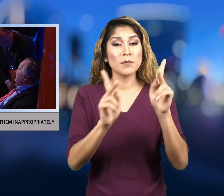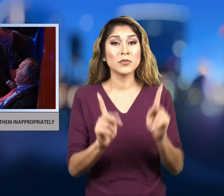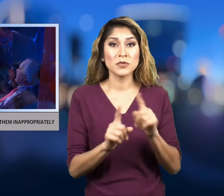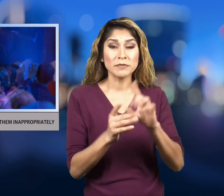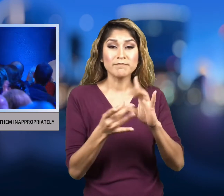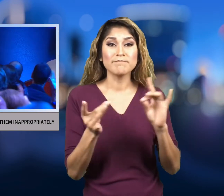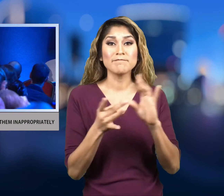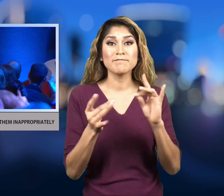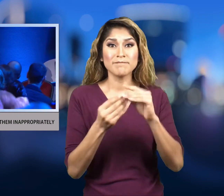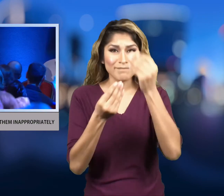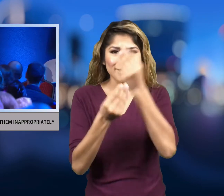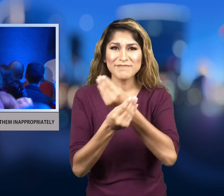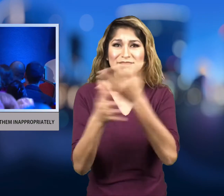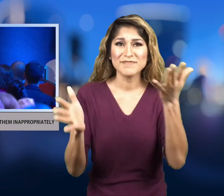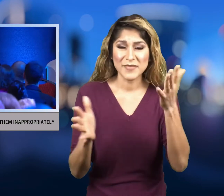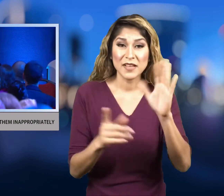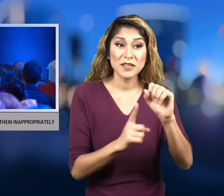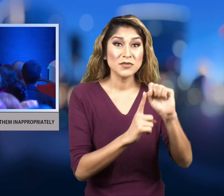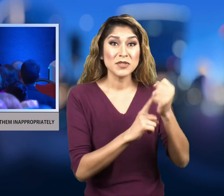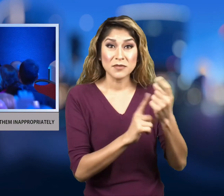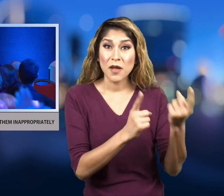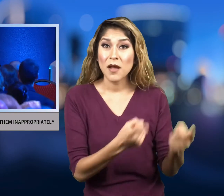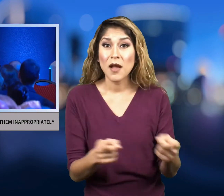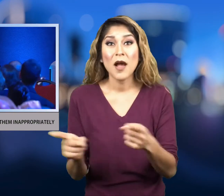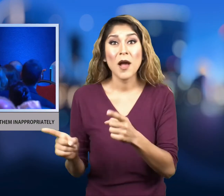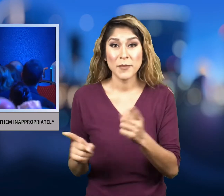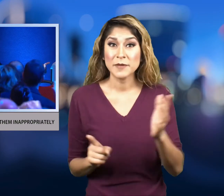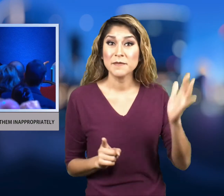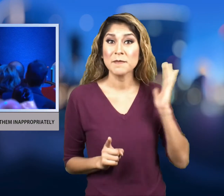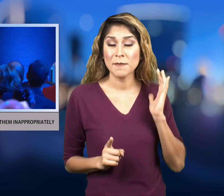the incidents did happen but